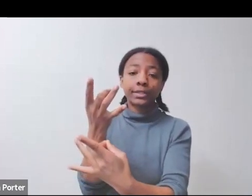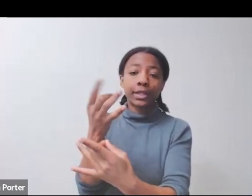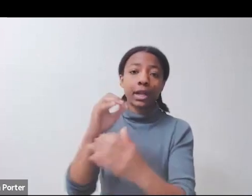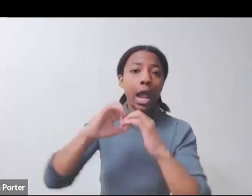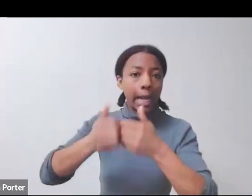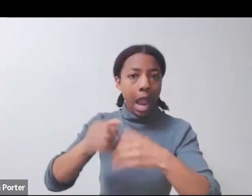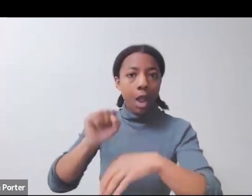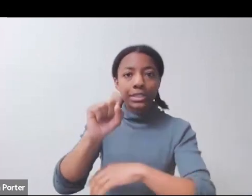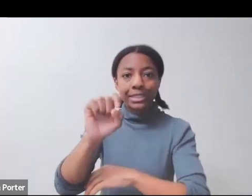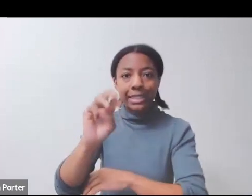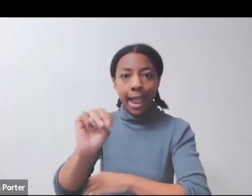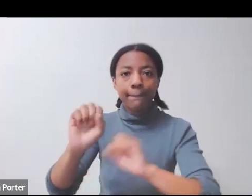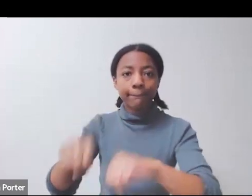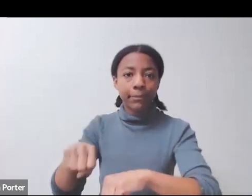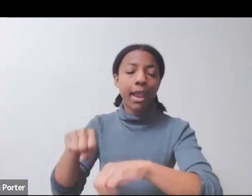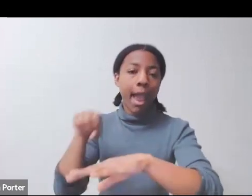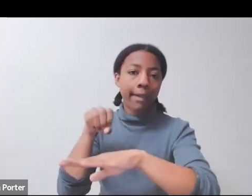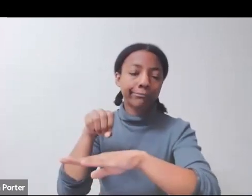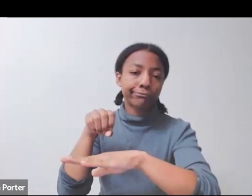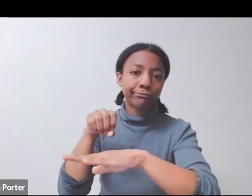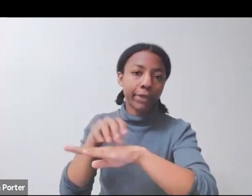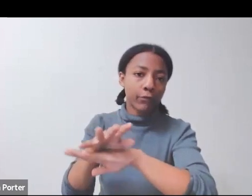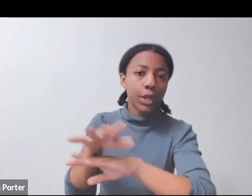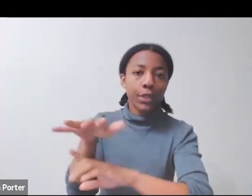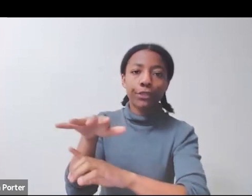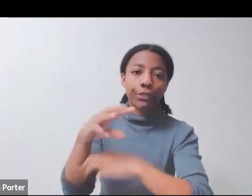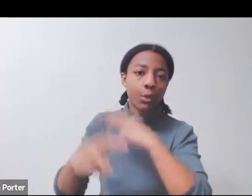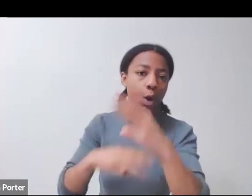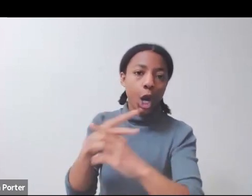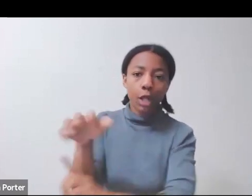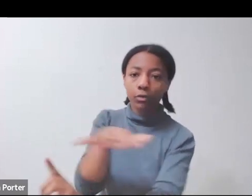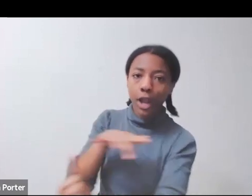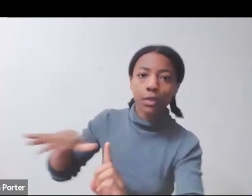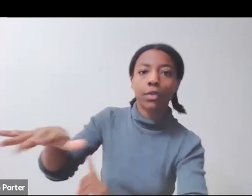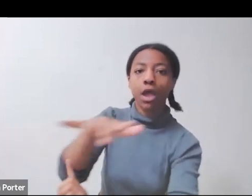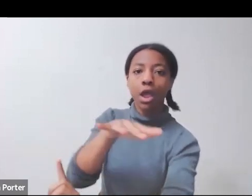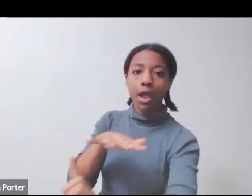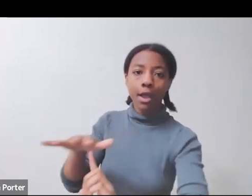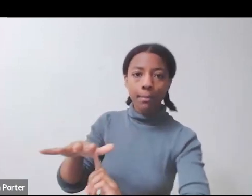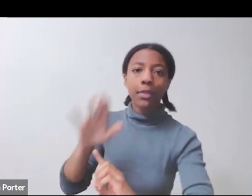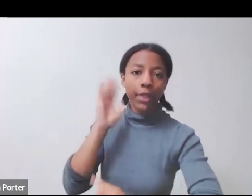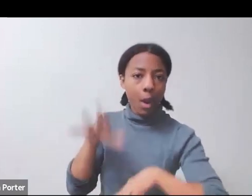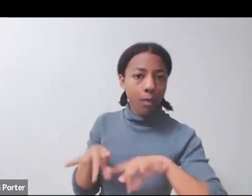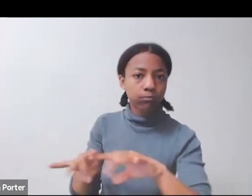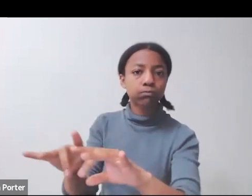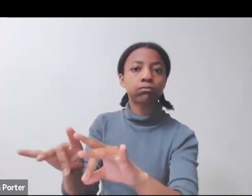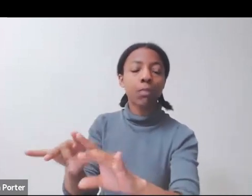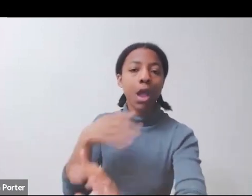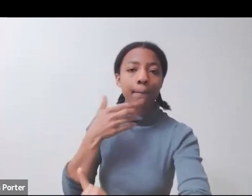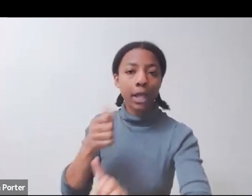This was a clear connection to that. Maybe this would really interest a lot of folks. It wasn't necessarily something that was commonly being taught in computing courses.